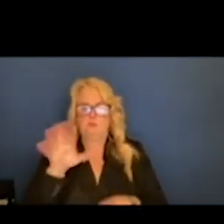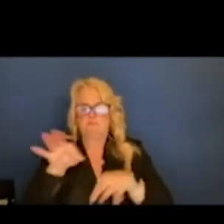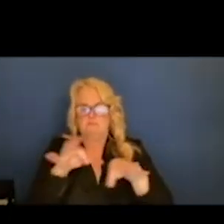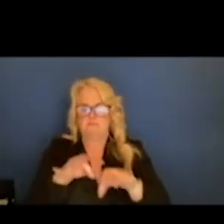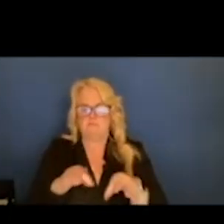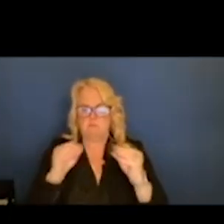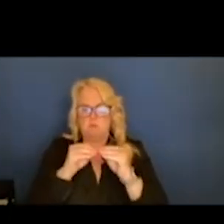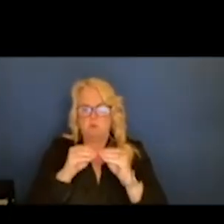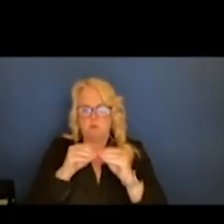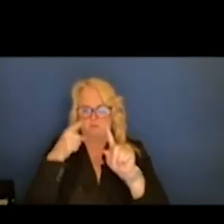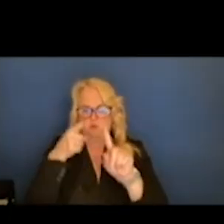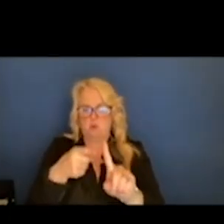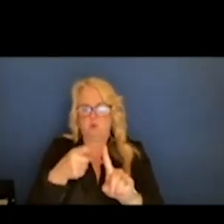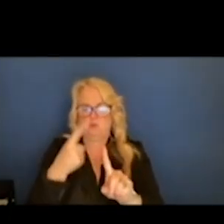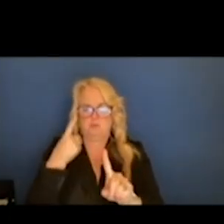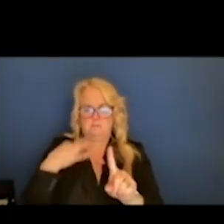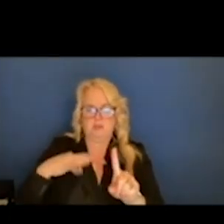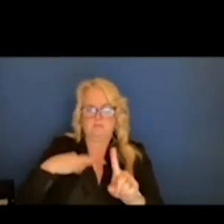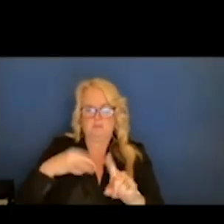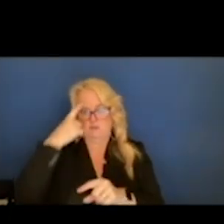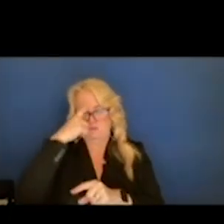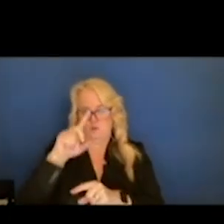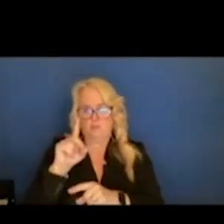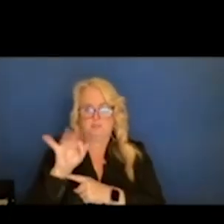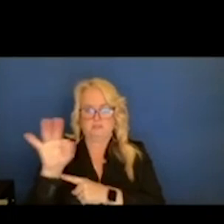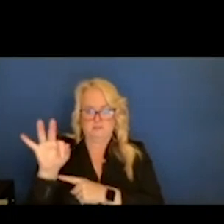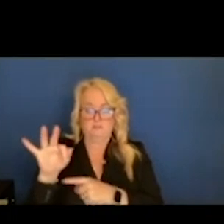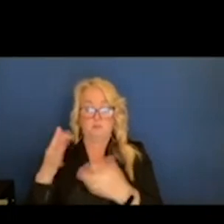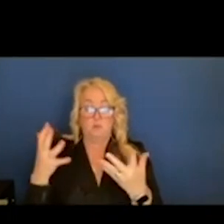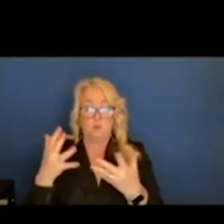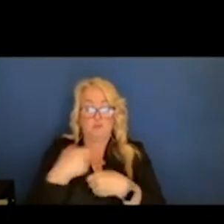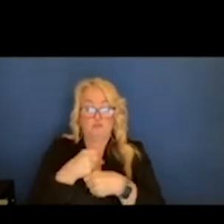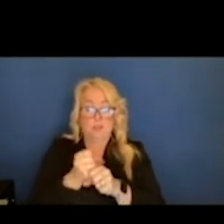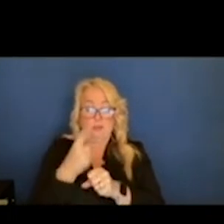take a closer look at the primary goals and benefits of the DIF. The DIF was created